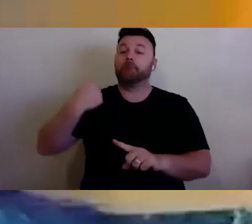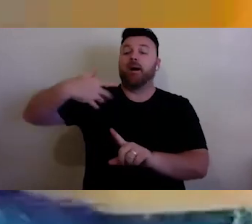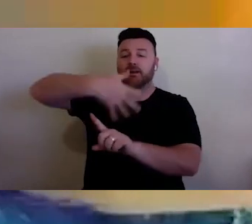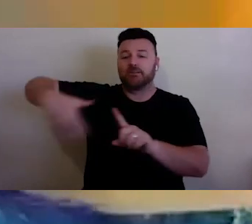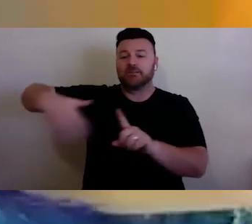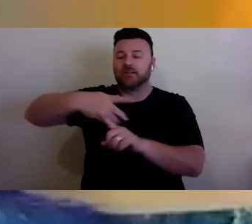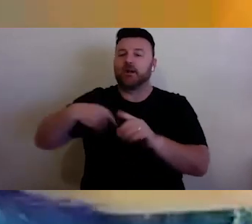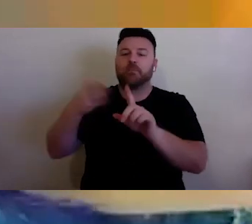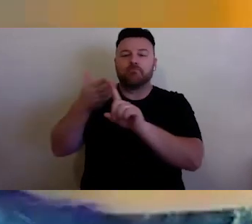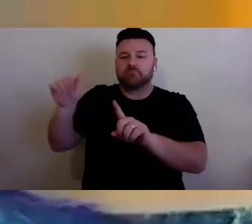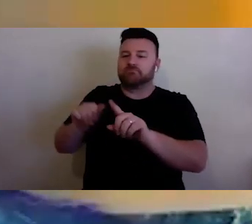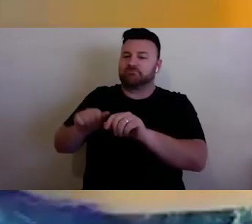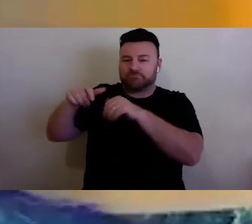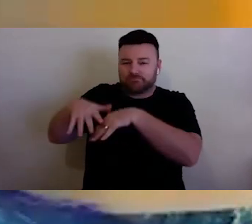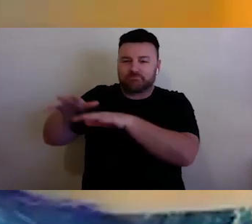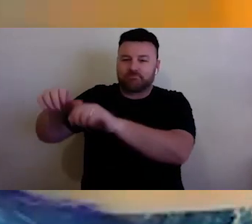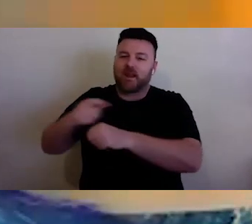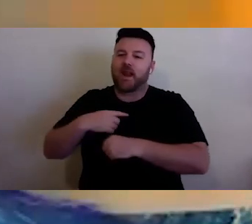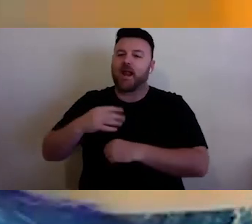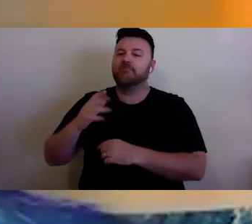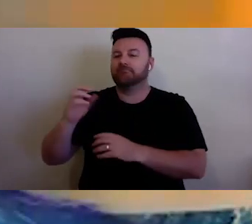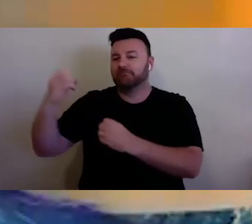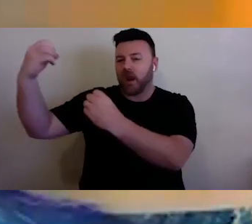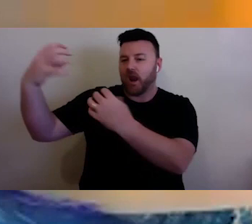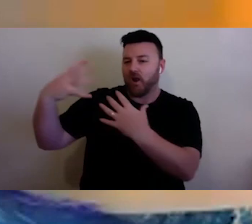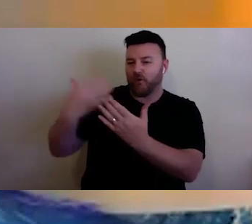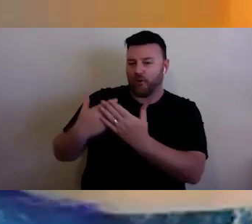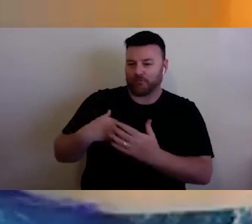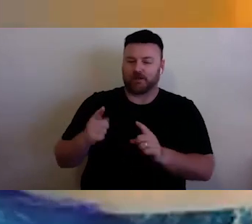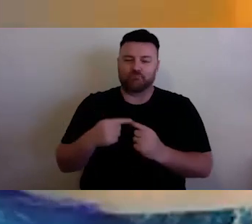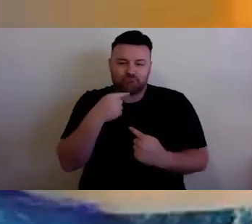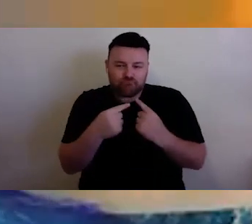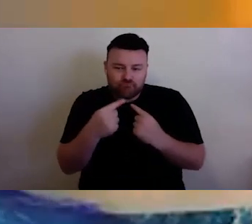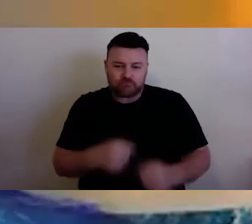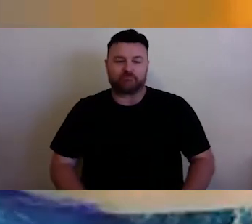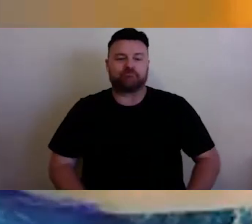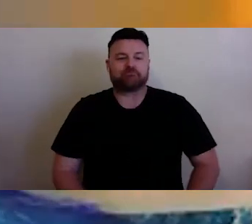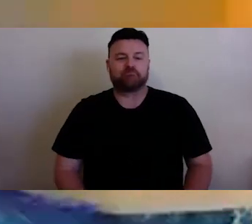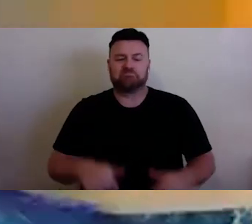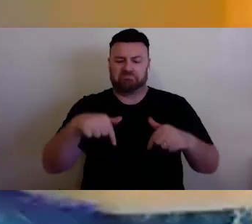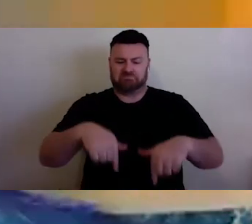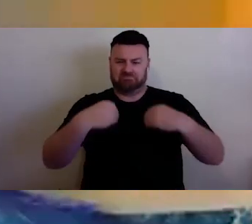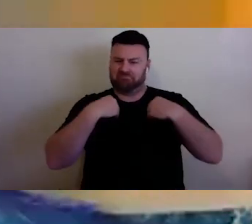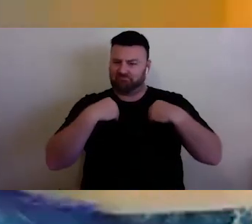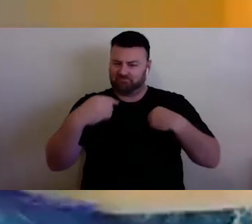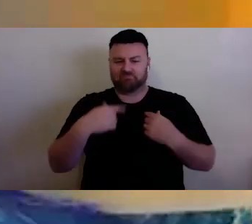with soft light pouring in. Creative Connections is delivered entirely online. You can